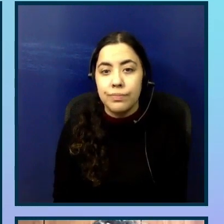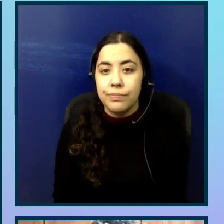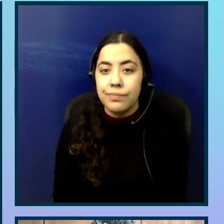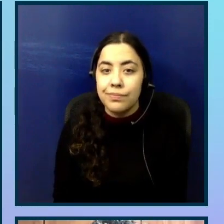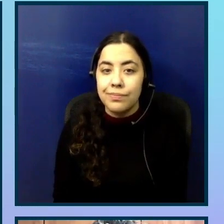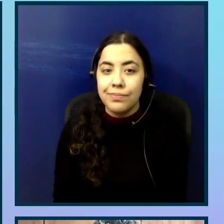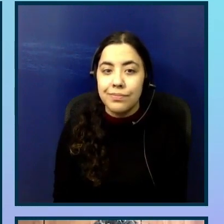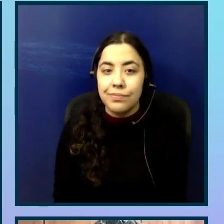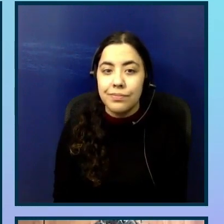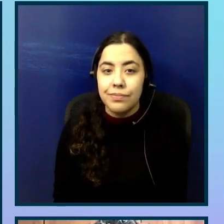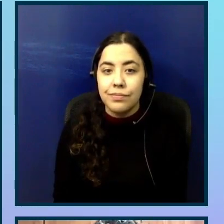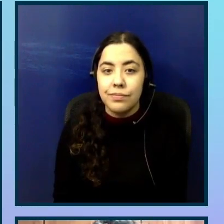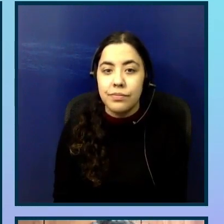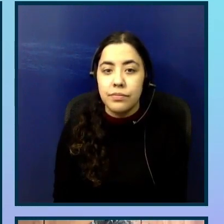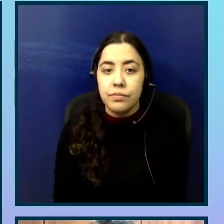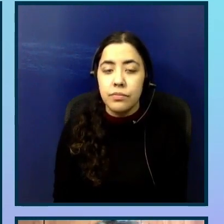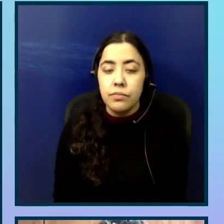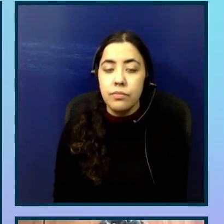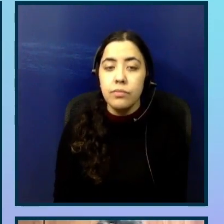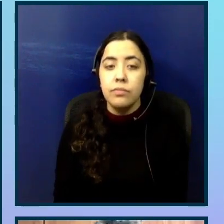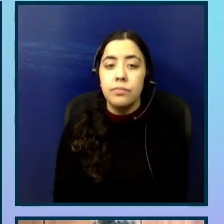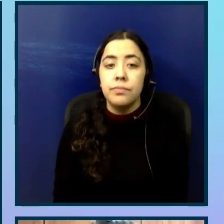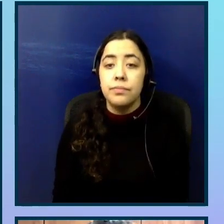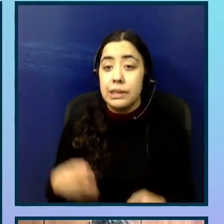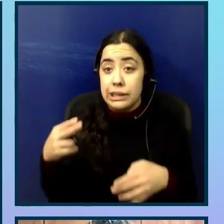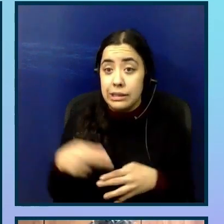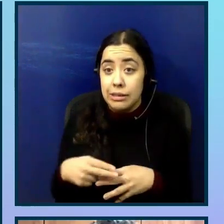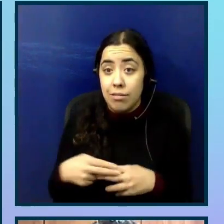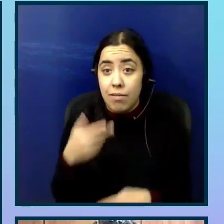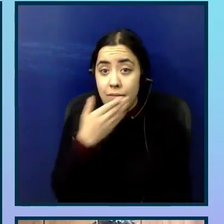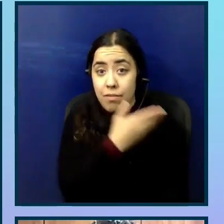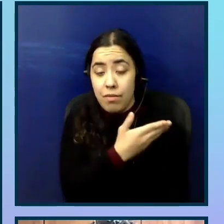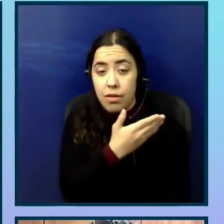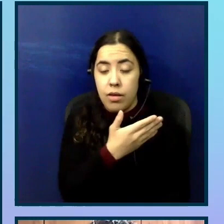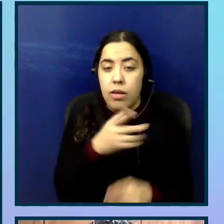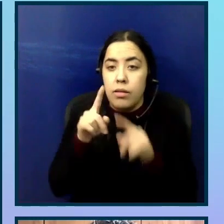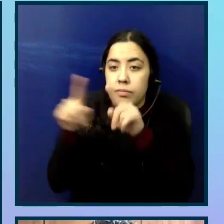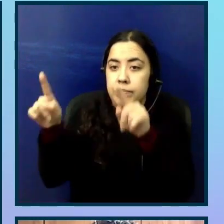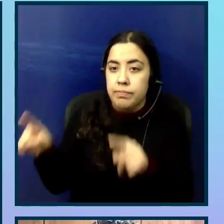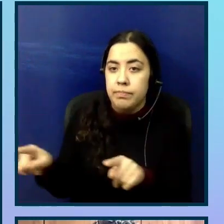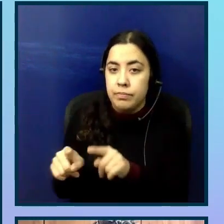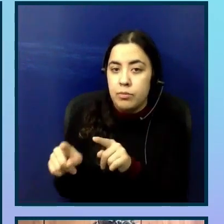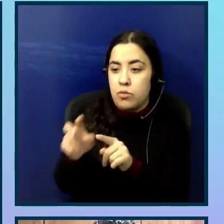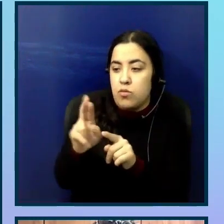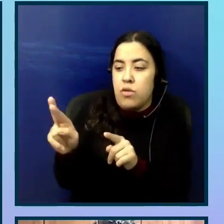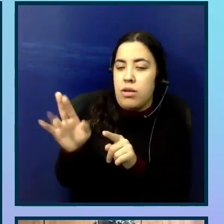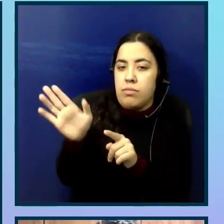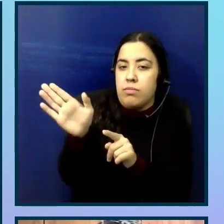Now on the right hand side, there's a picture of a antenna that's shooting up in the sky, in the purple sky that's scanning away.